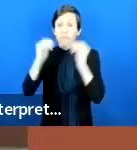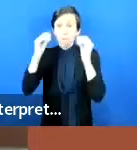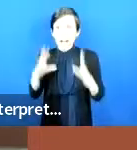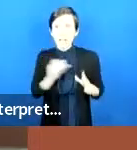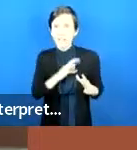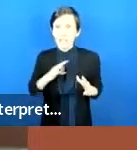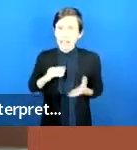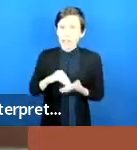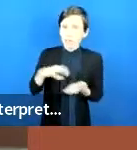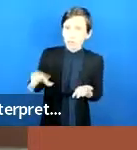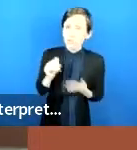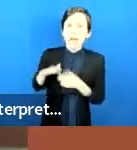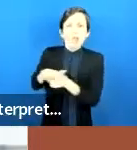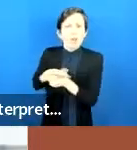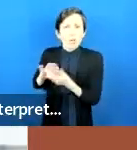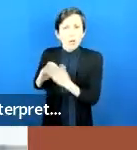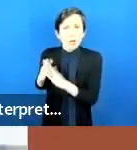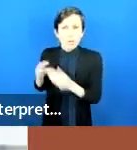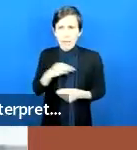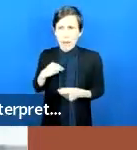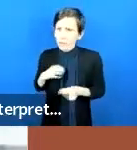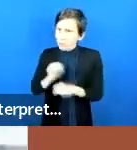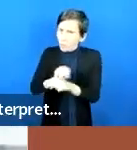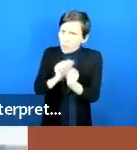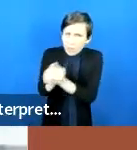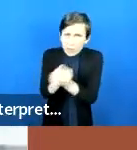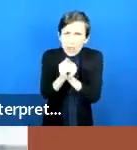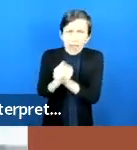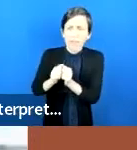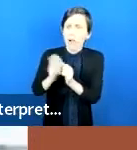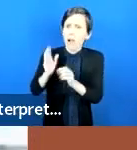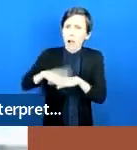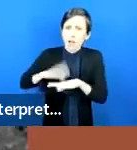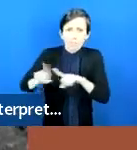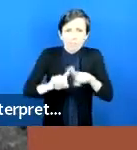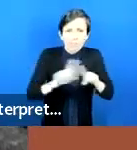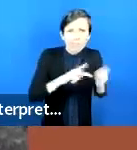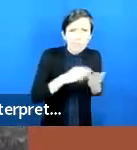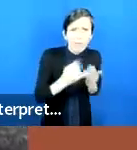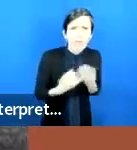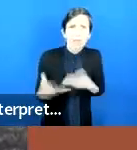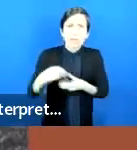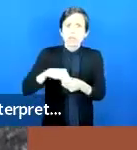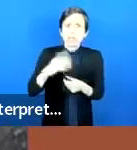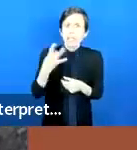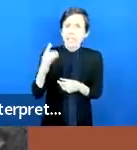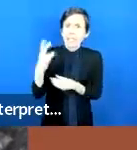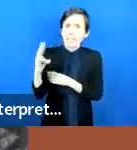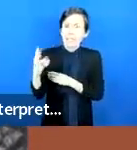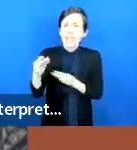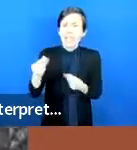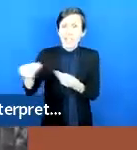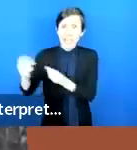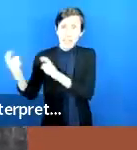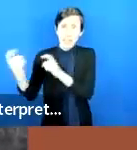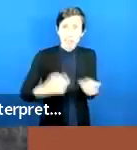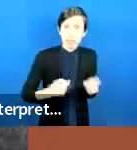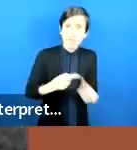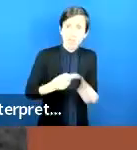and local community members collaborating on many projects, including the 1817 land transfer from the Anishinaabe people